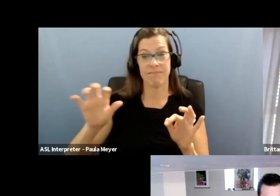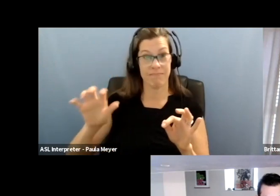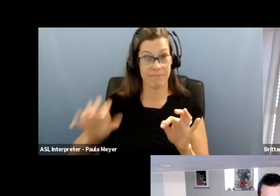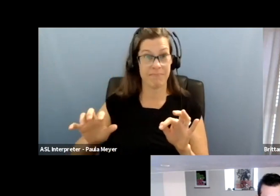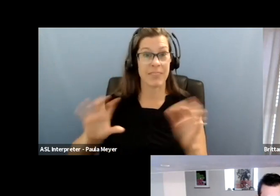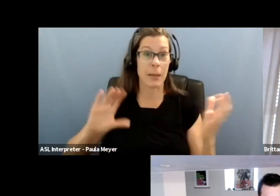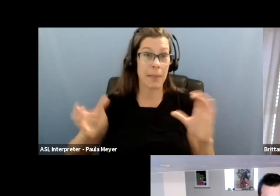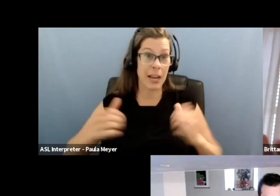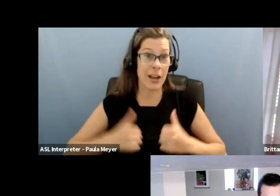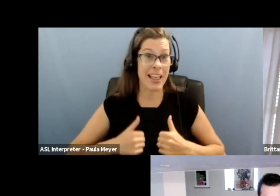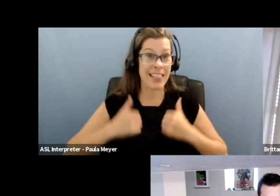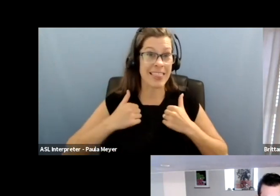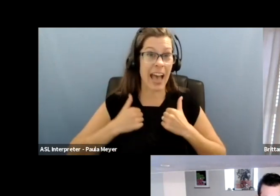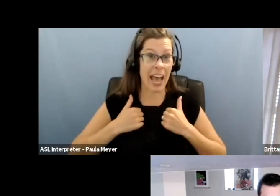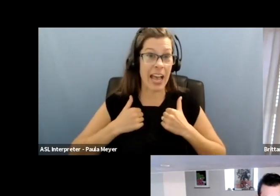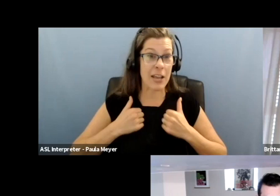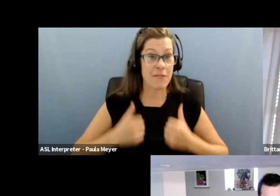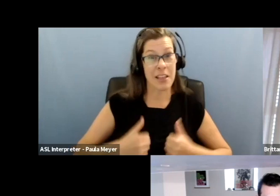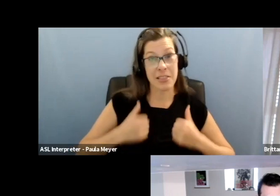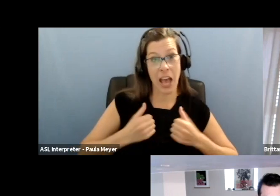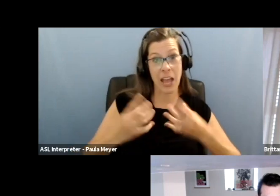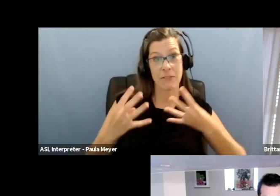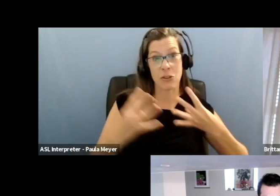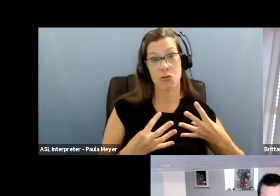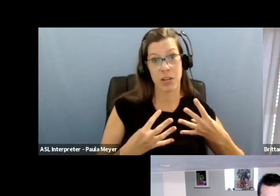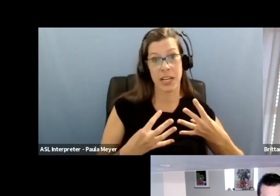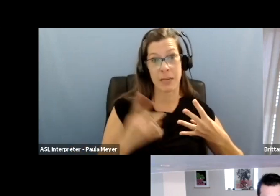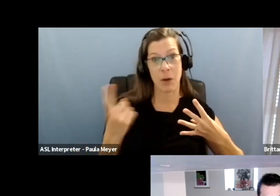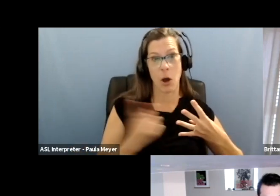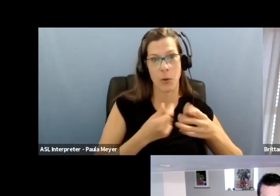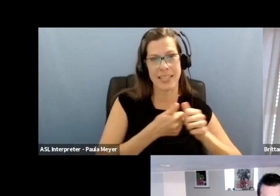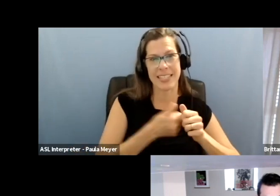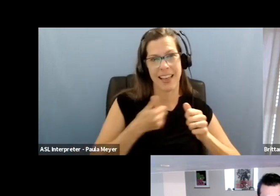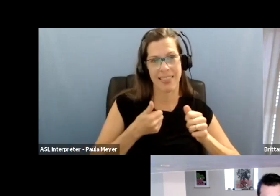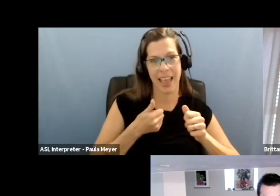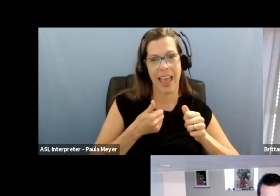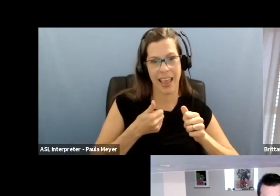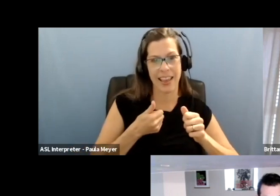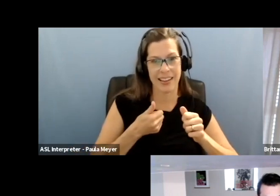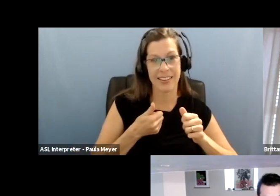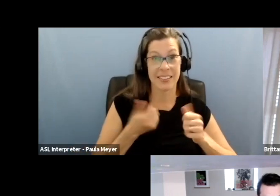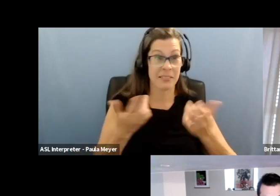Where live stream, there's always going to be a slight delay. It's just human captioner that's